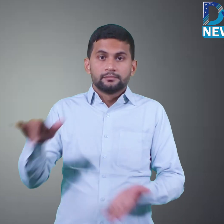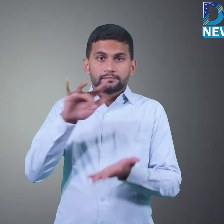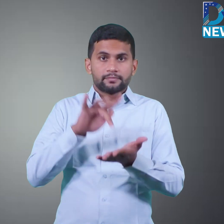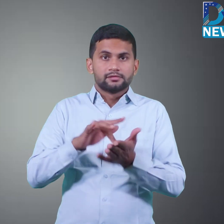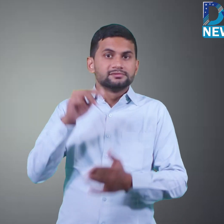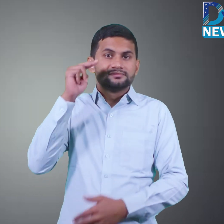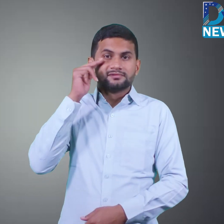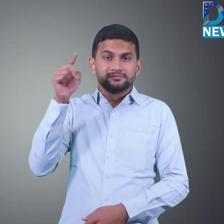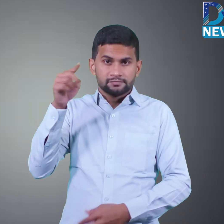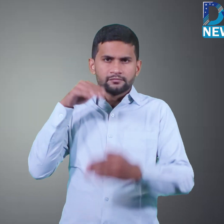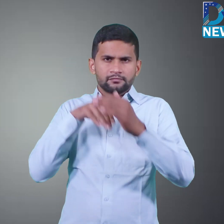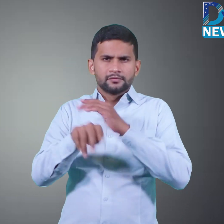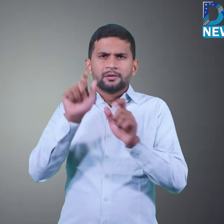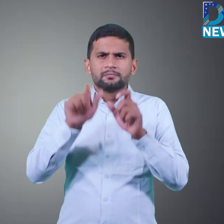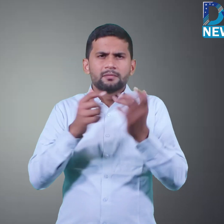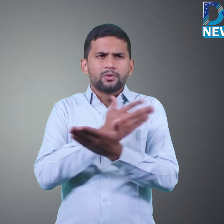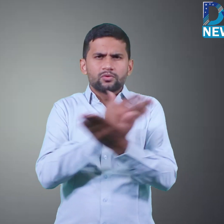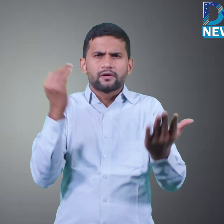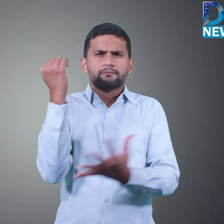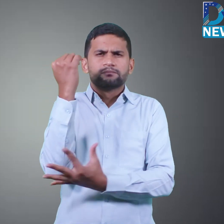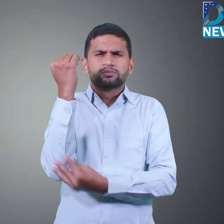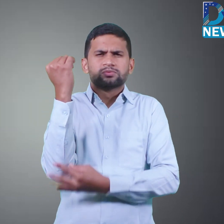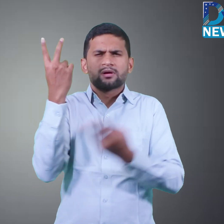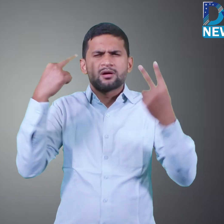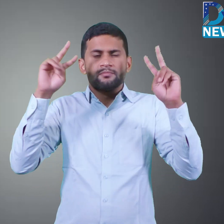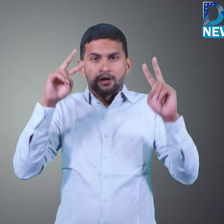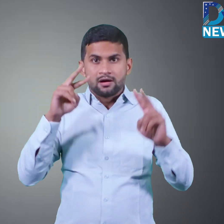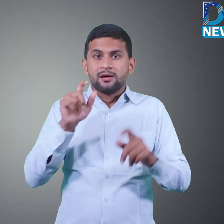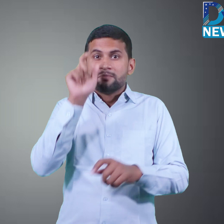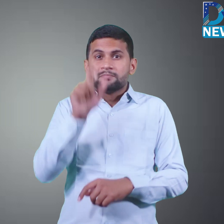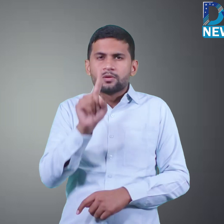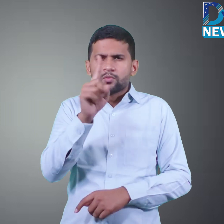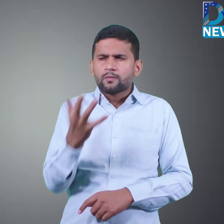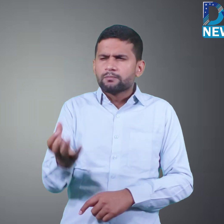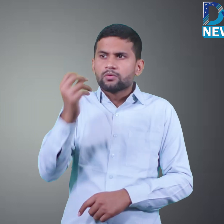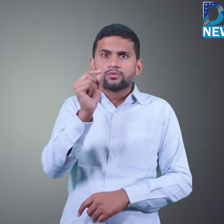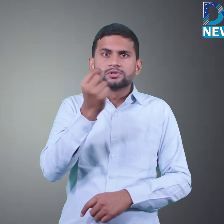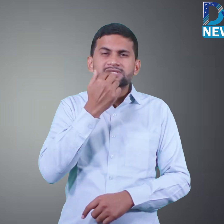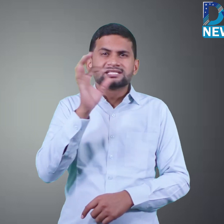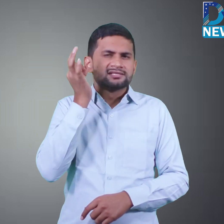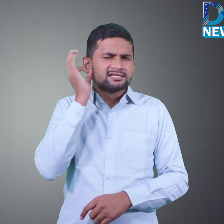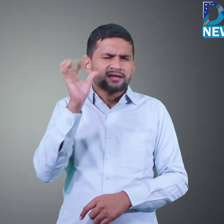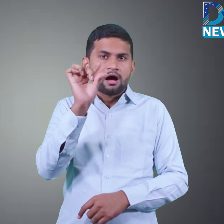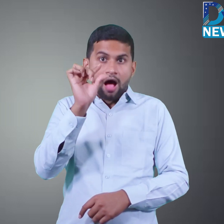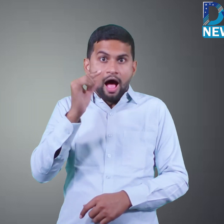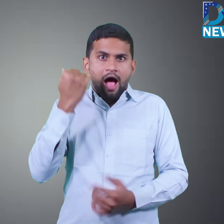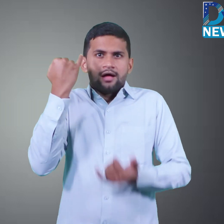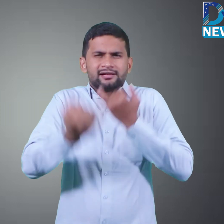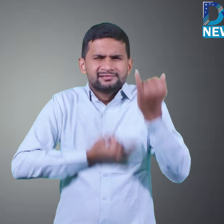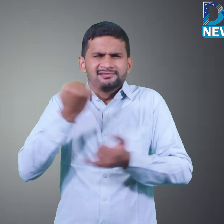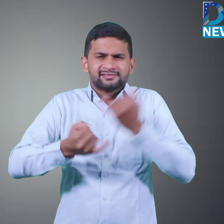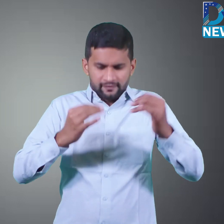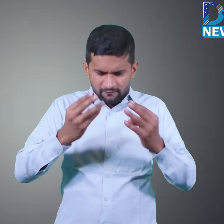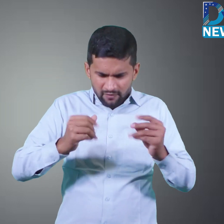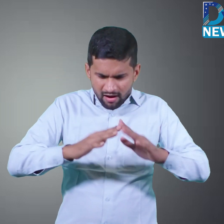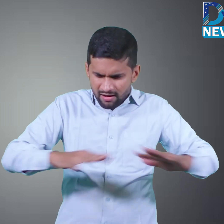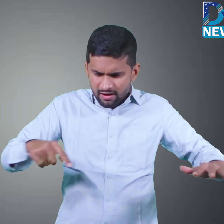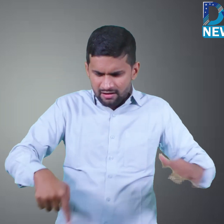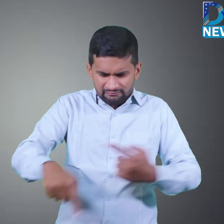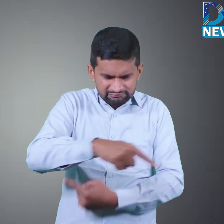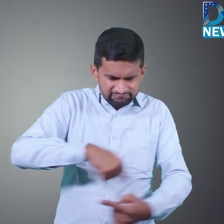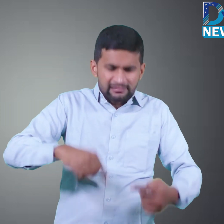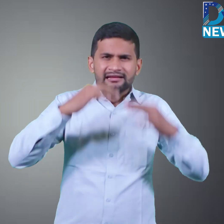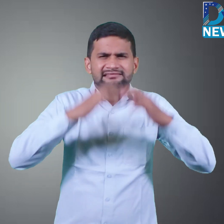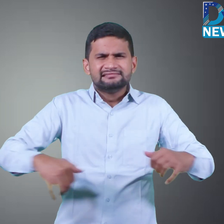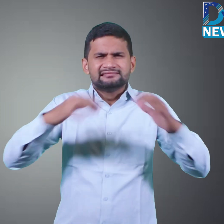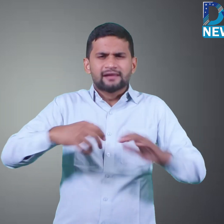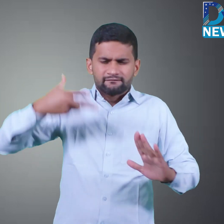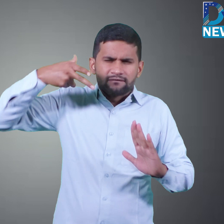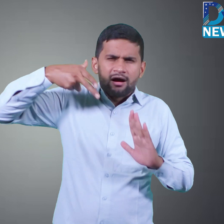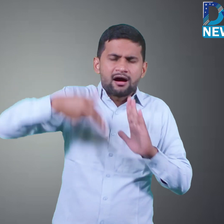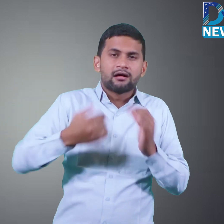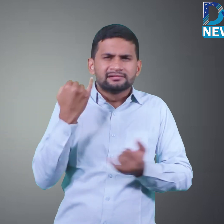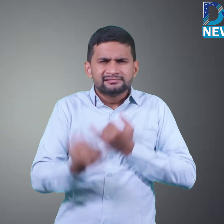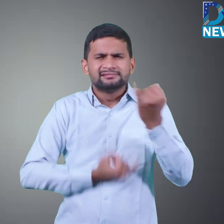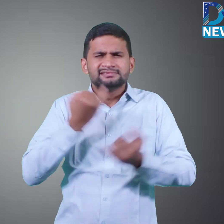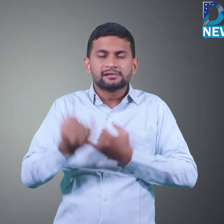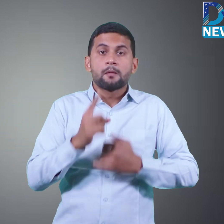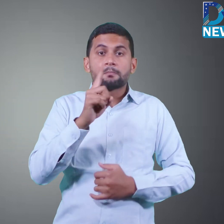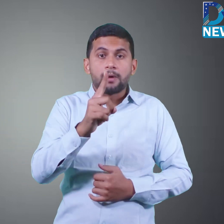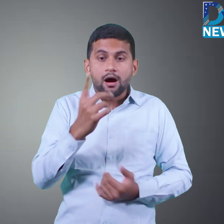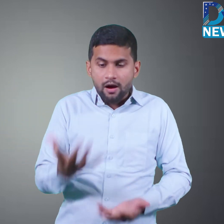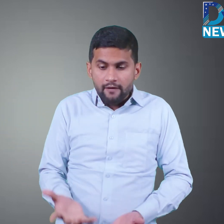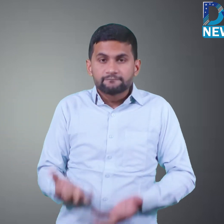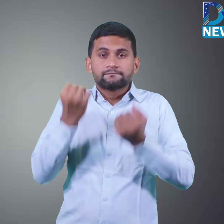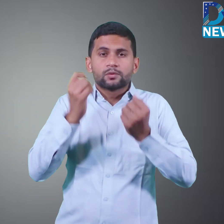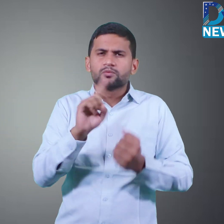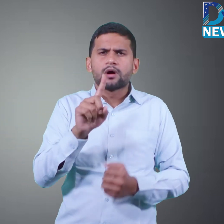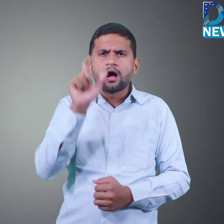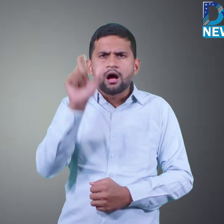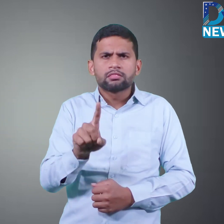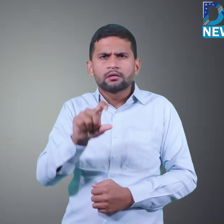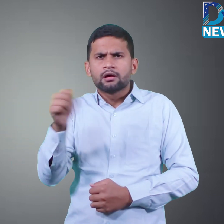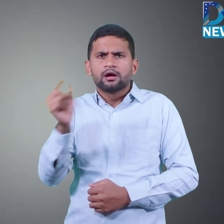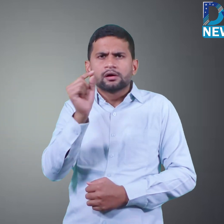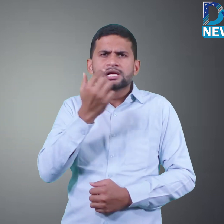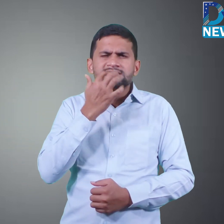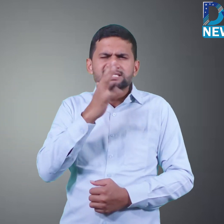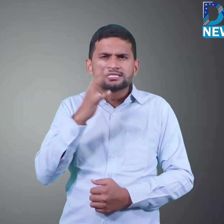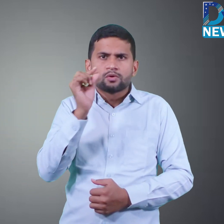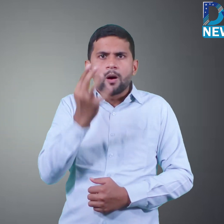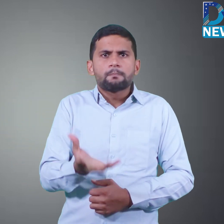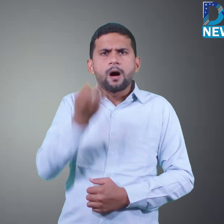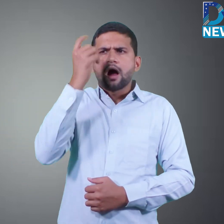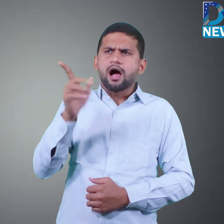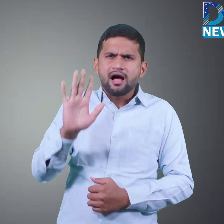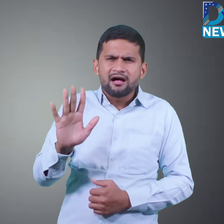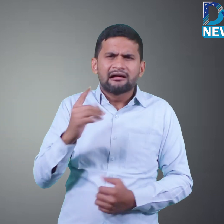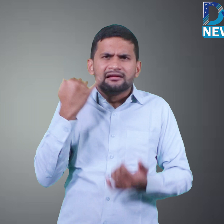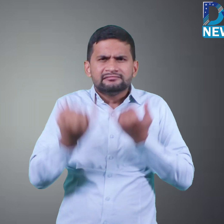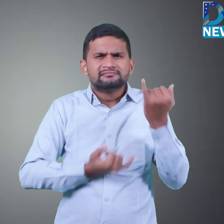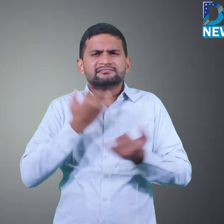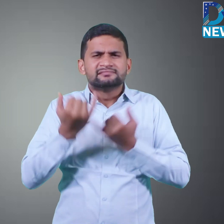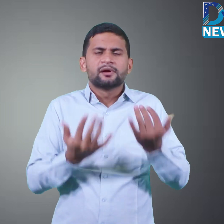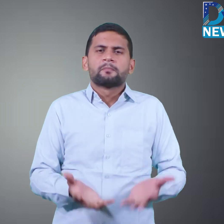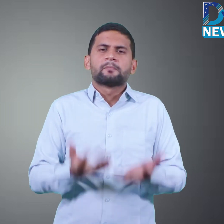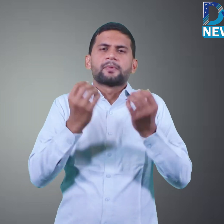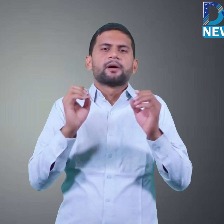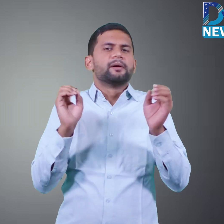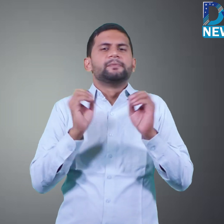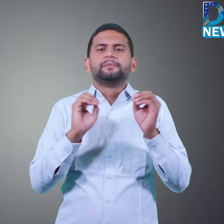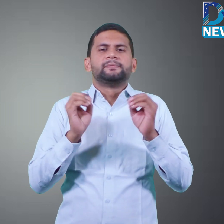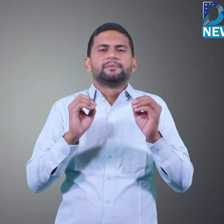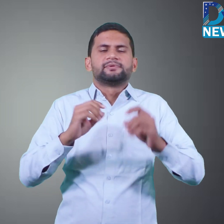Villagers dig for diamonds in Nagaland after farmer finds 'sparkling stone'